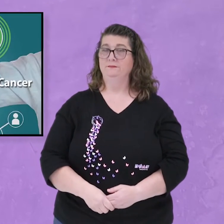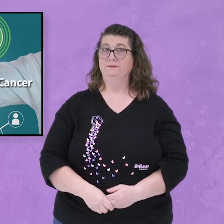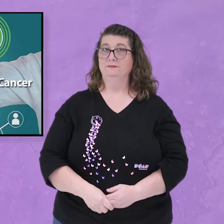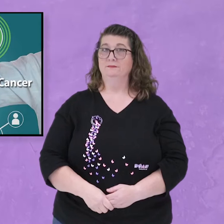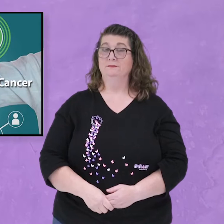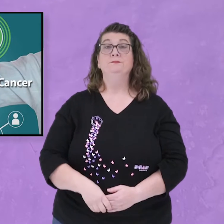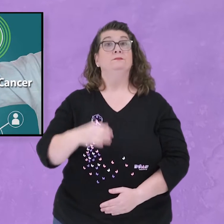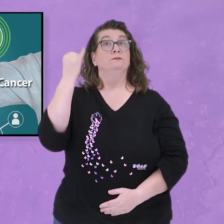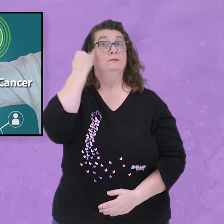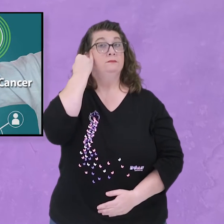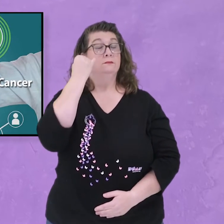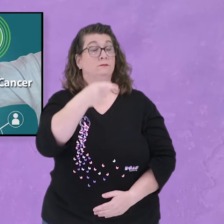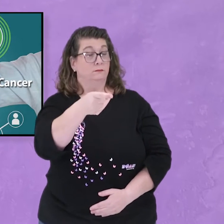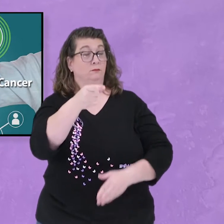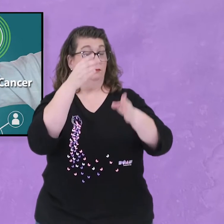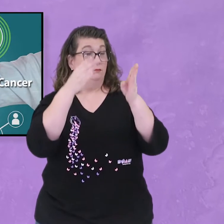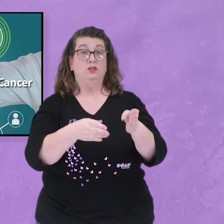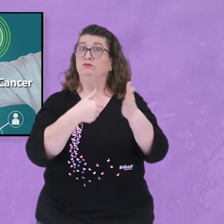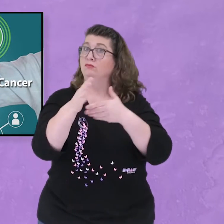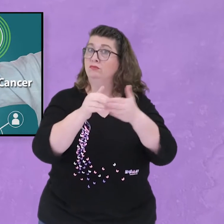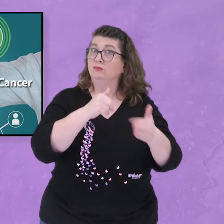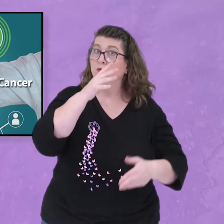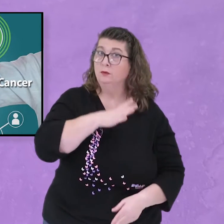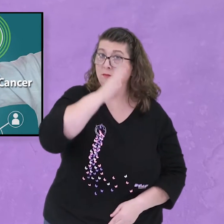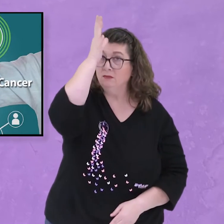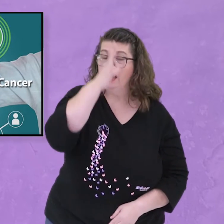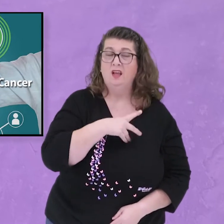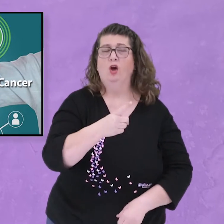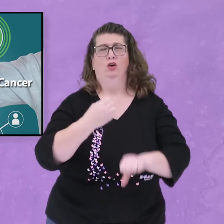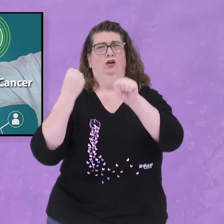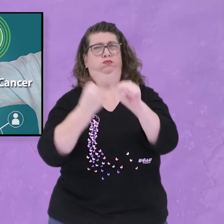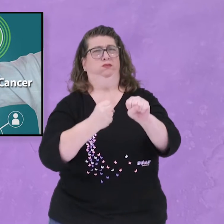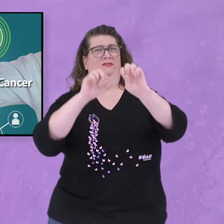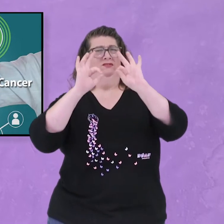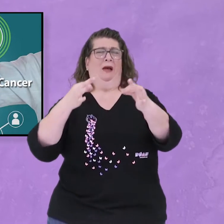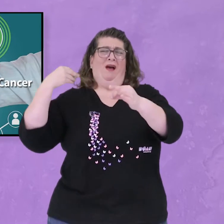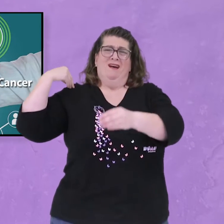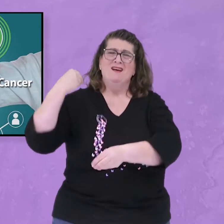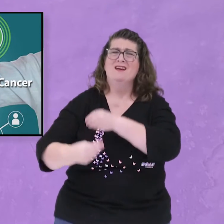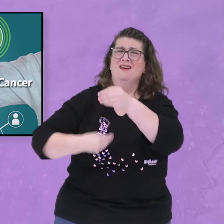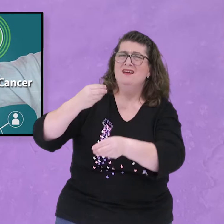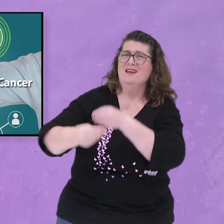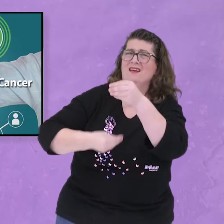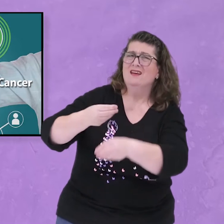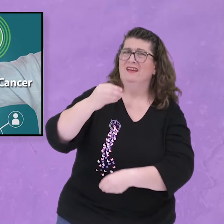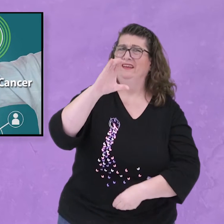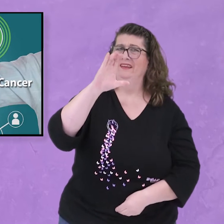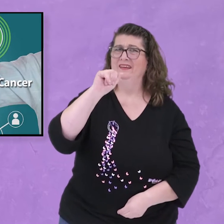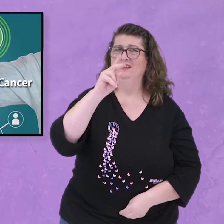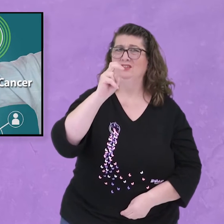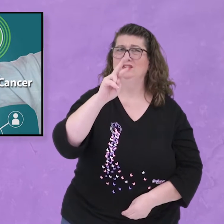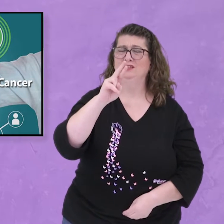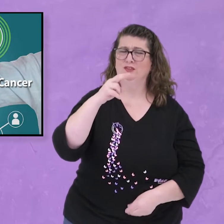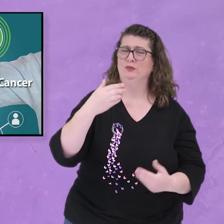If a person has a strong family history of cancer,